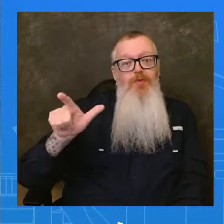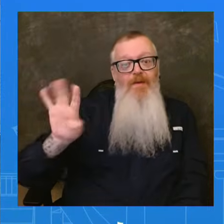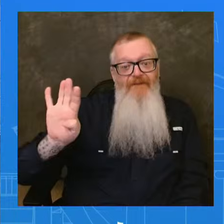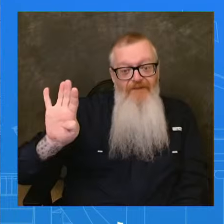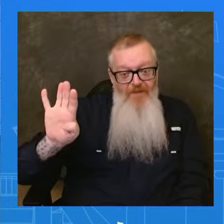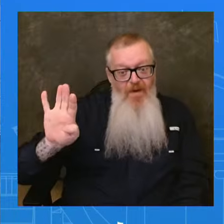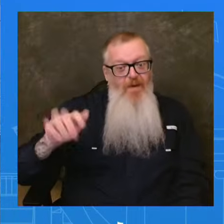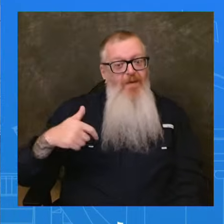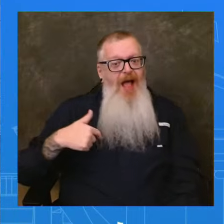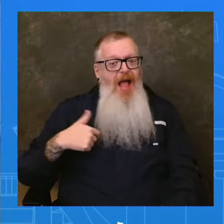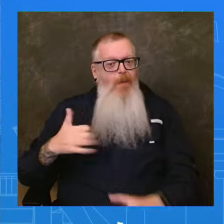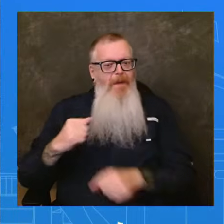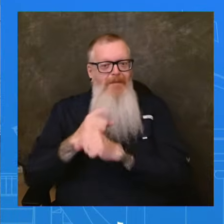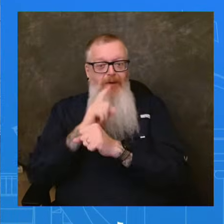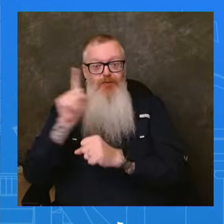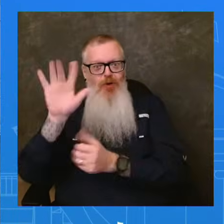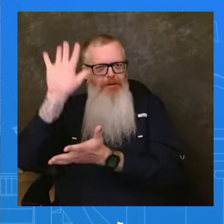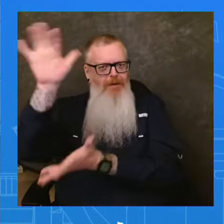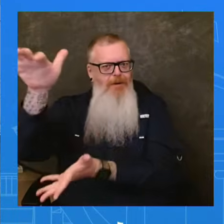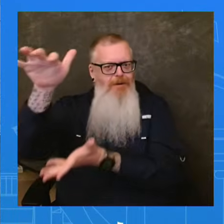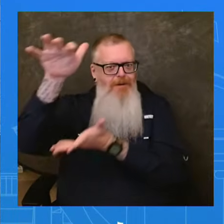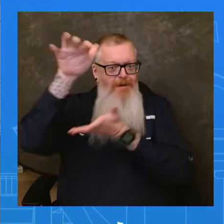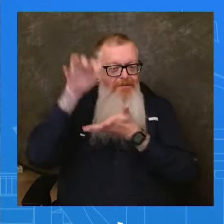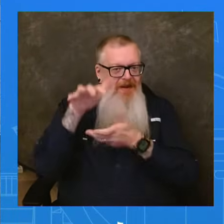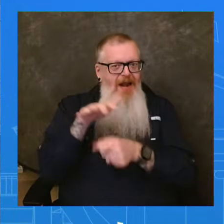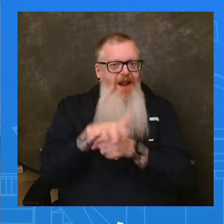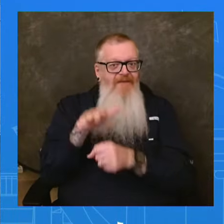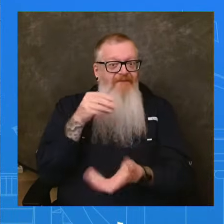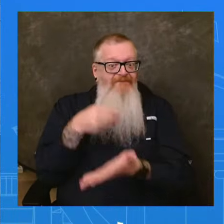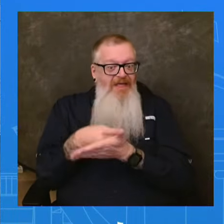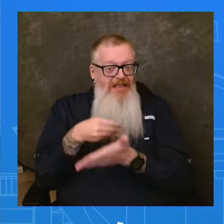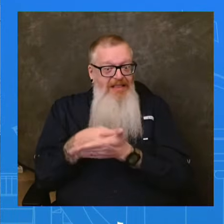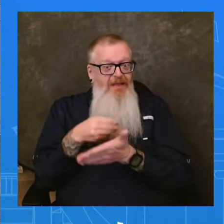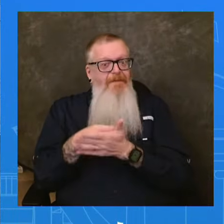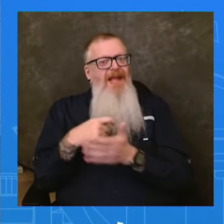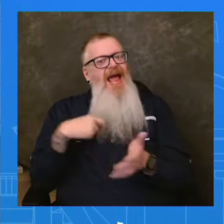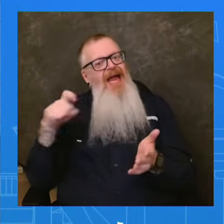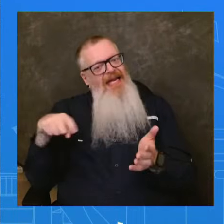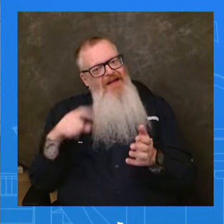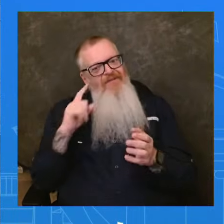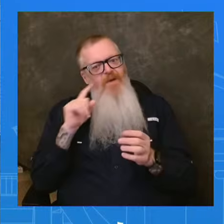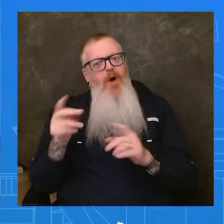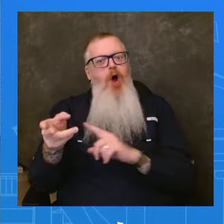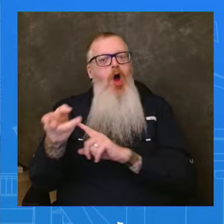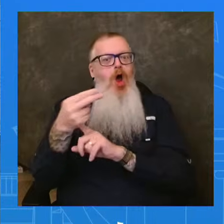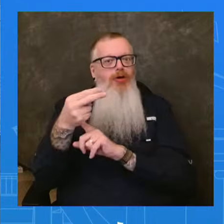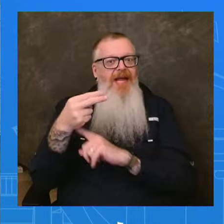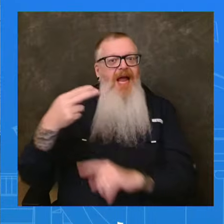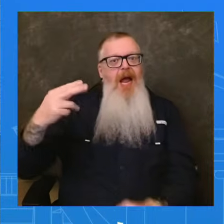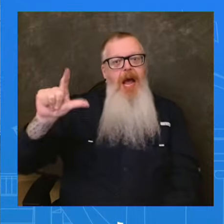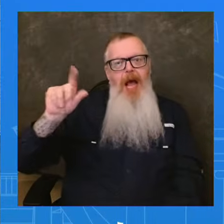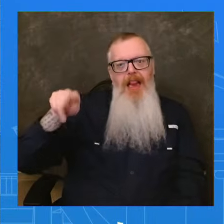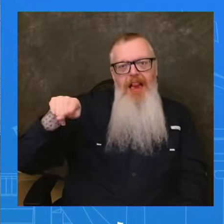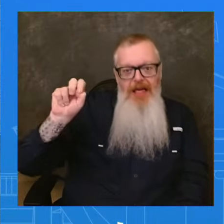and I needed that for Hurricane Helene. Without going into INF, I probably would not have had enough money to support Hurricane Helene.